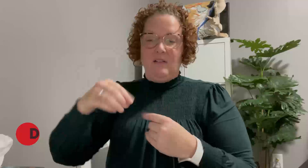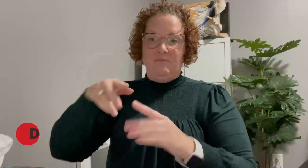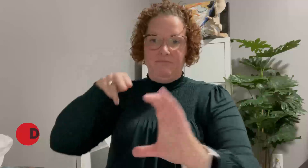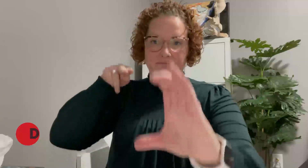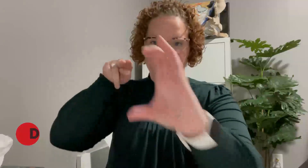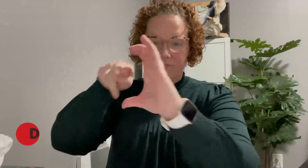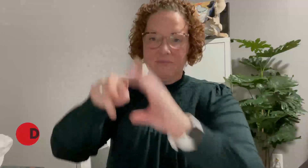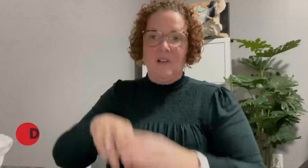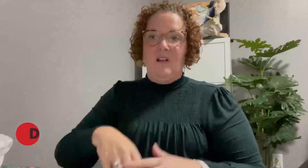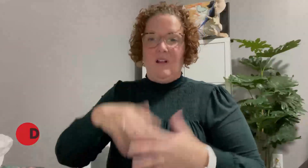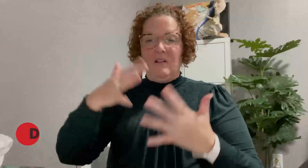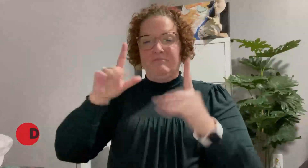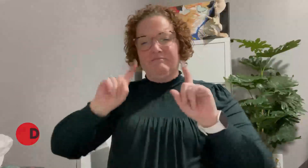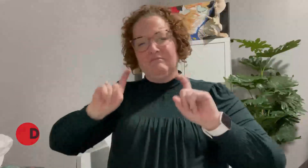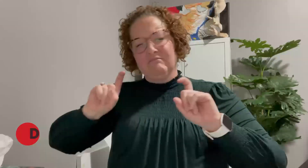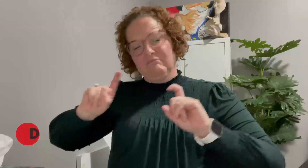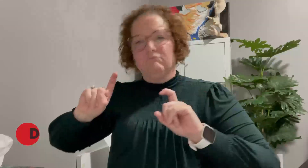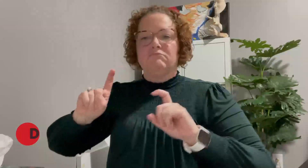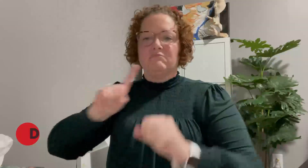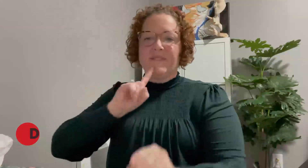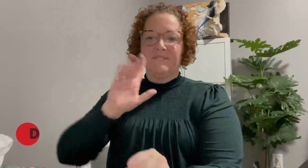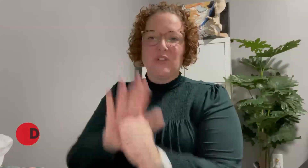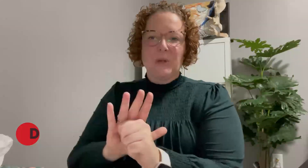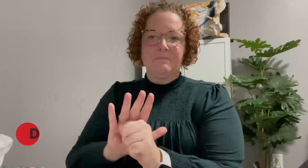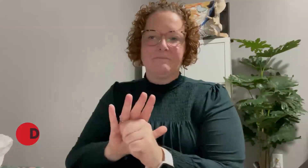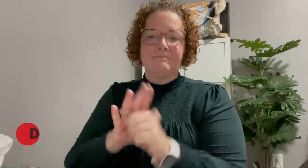and CT scan to get confirmation.